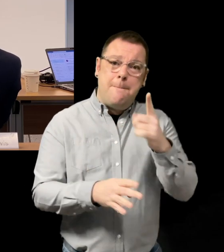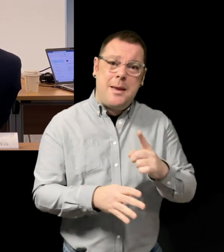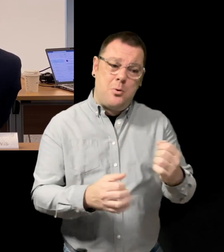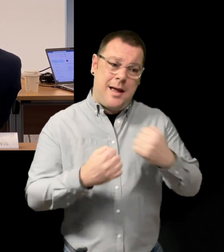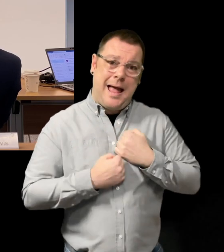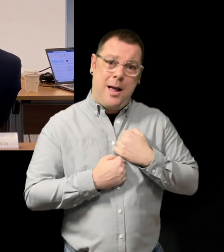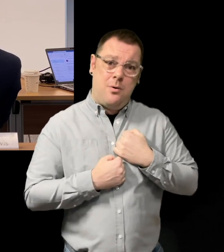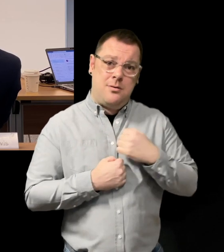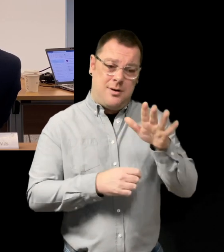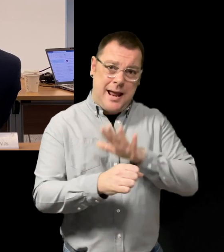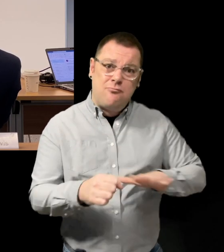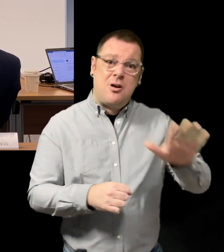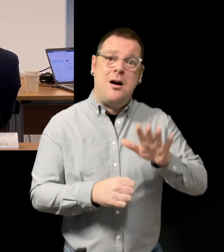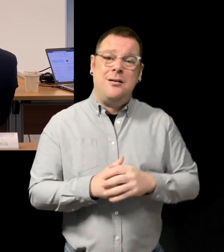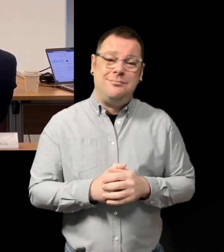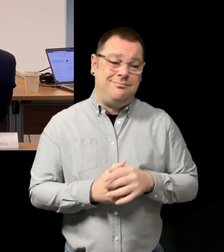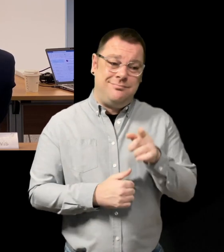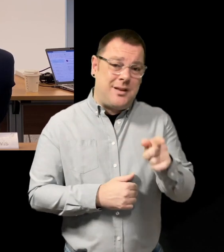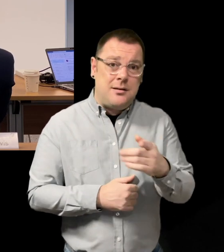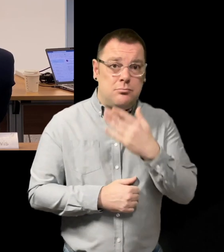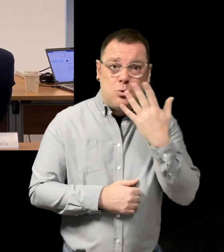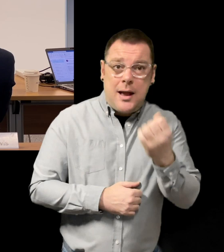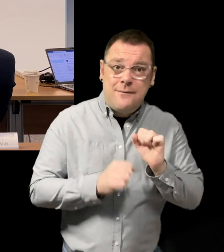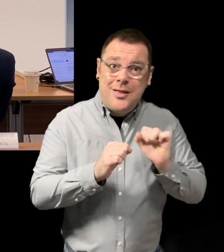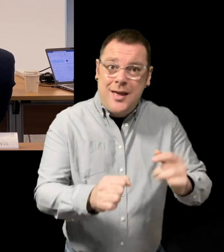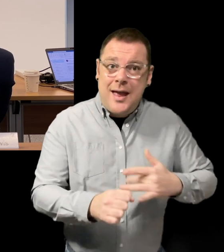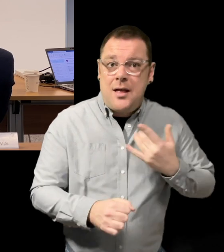The simply do not have that in their lives for various reasons.